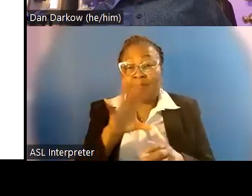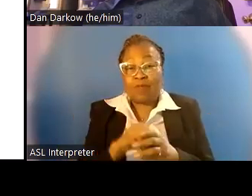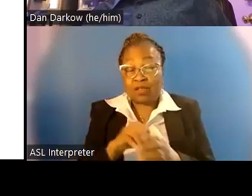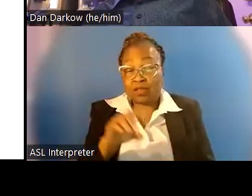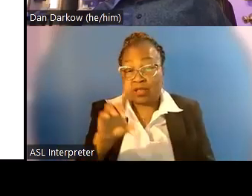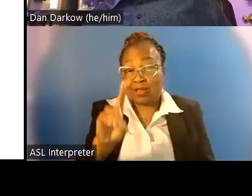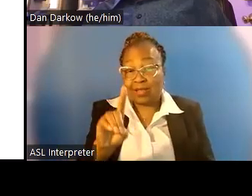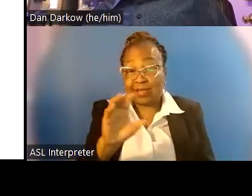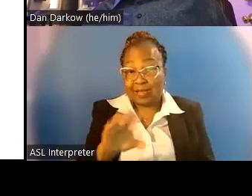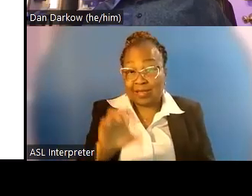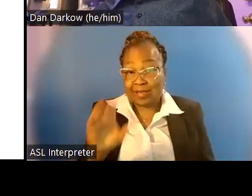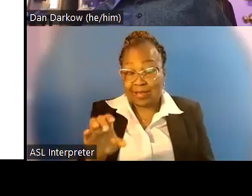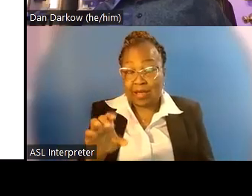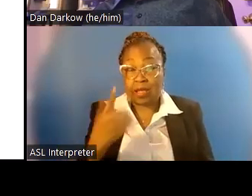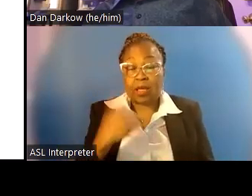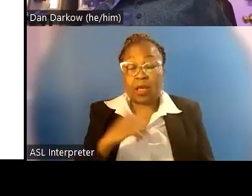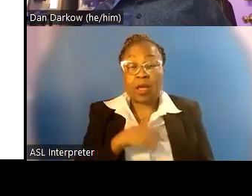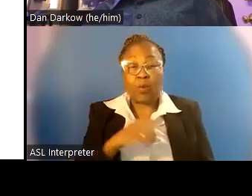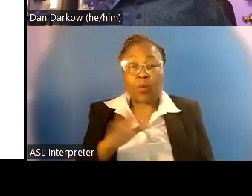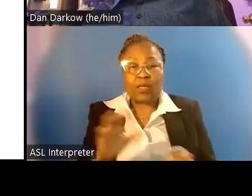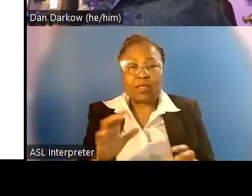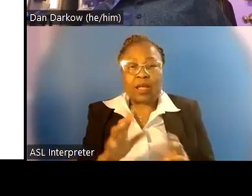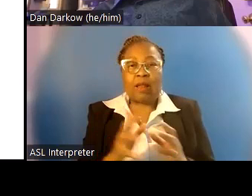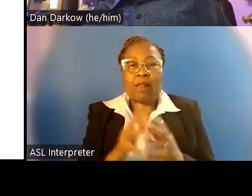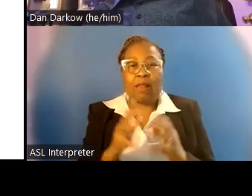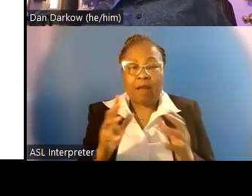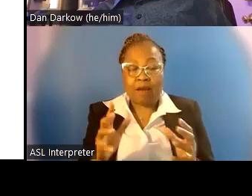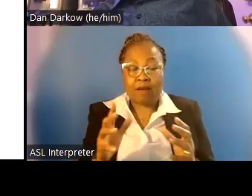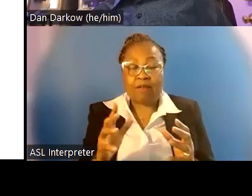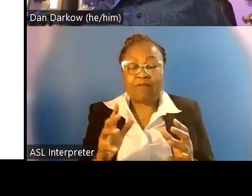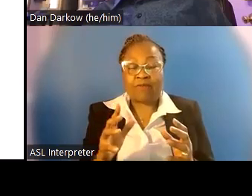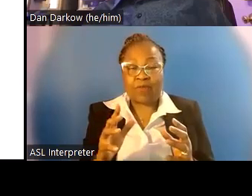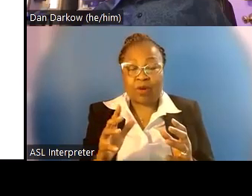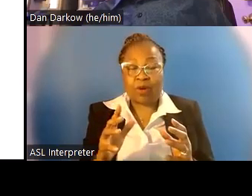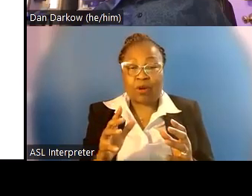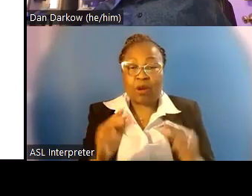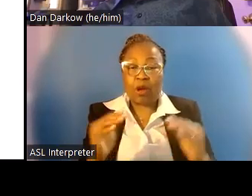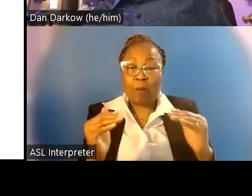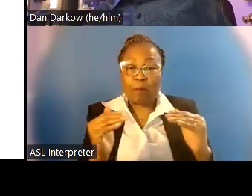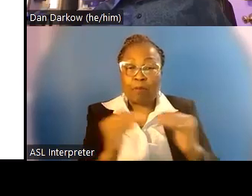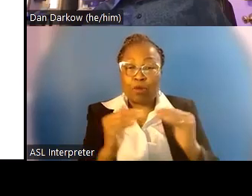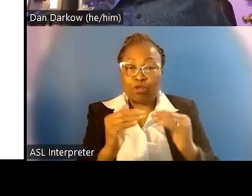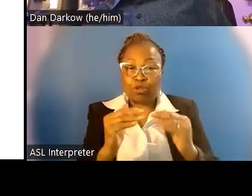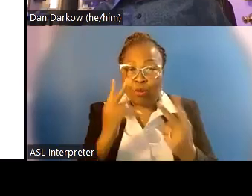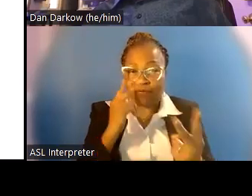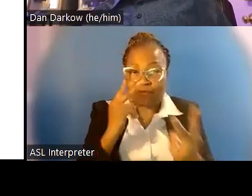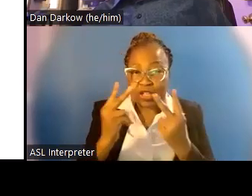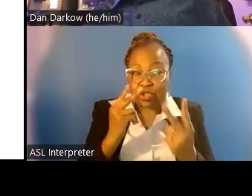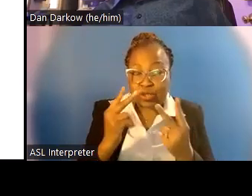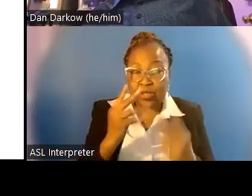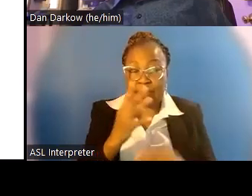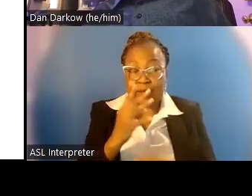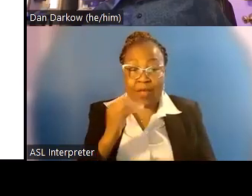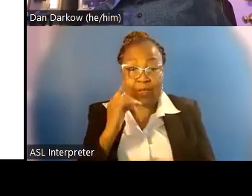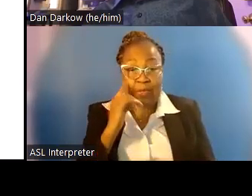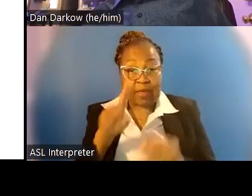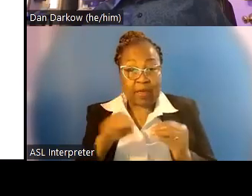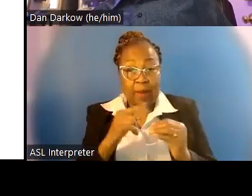and we did a lot of mutual visioning and thinking about the future together.